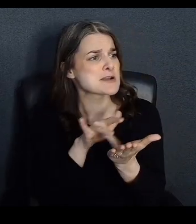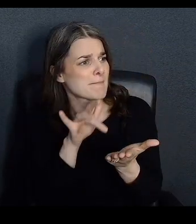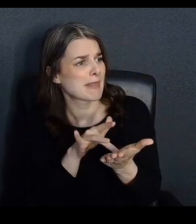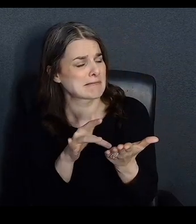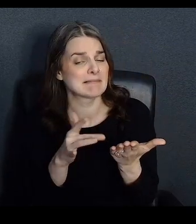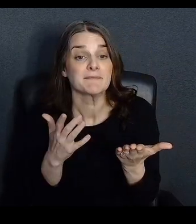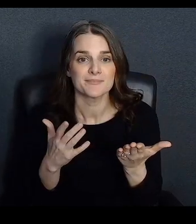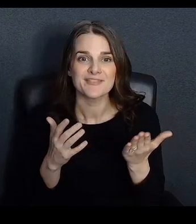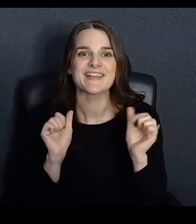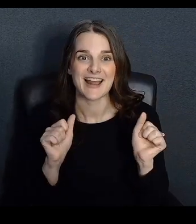everyone be on the same page.